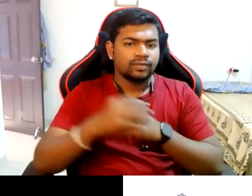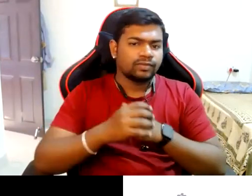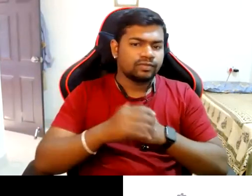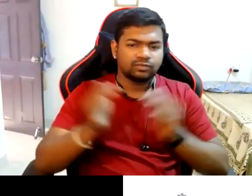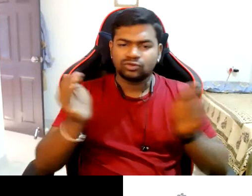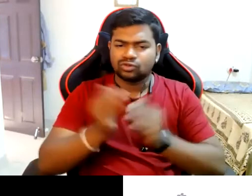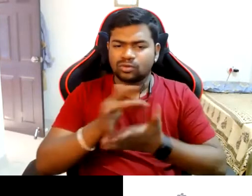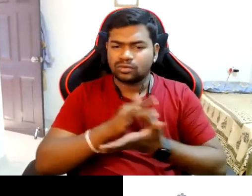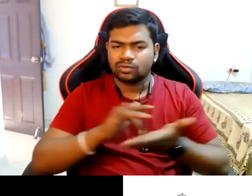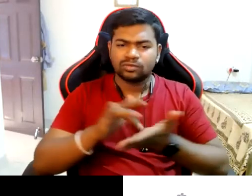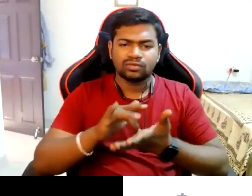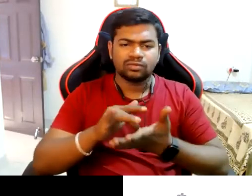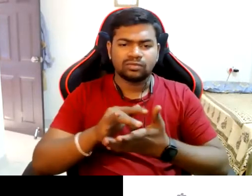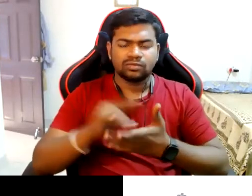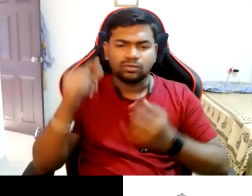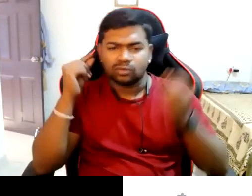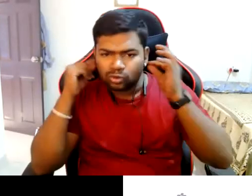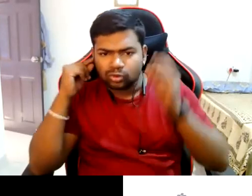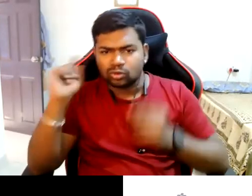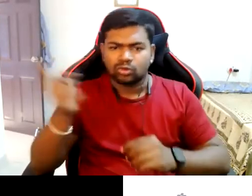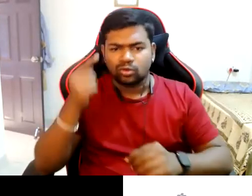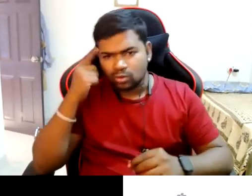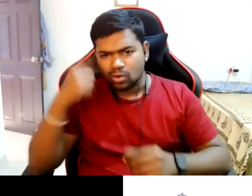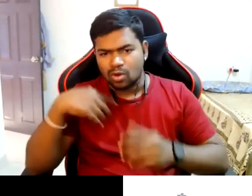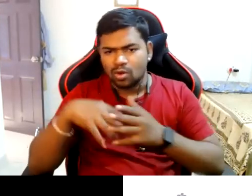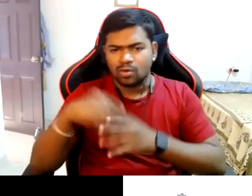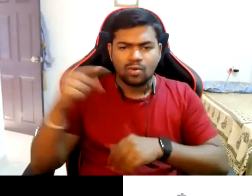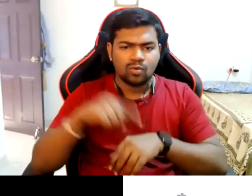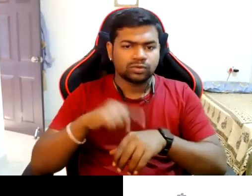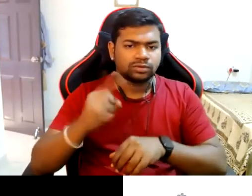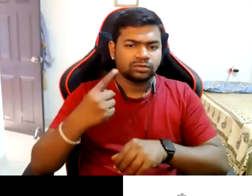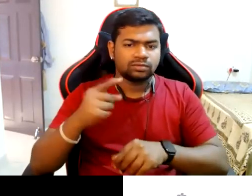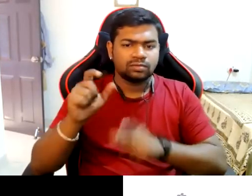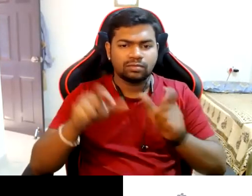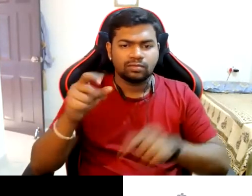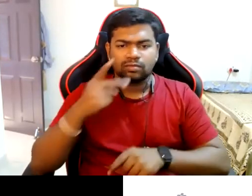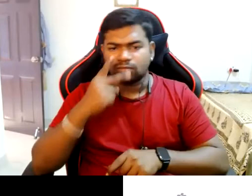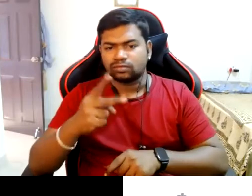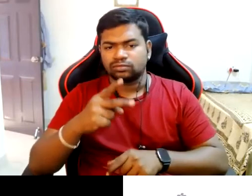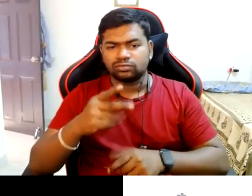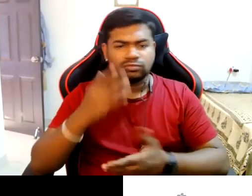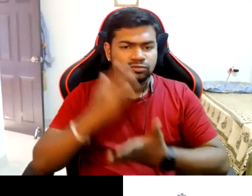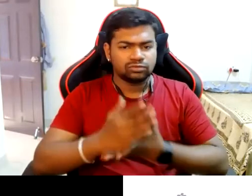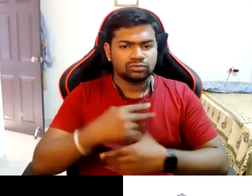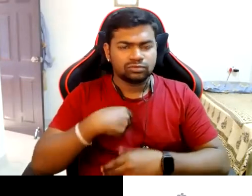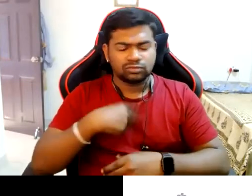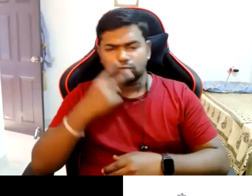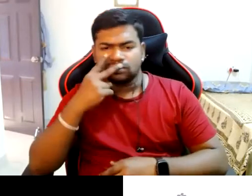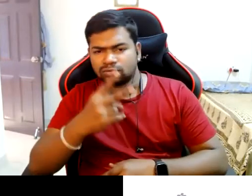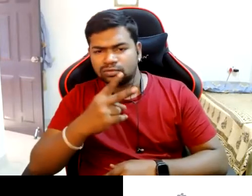where everyone knows everyone. and when i went out for the first time almost people stop and used to to stare at me,